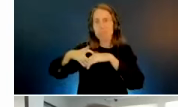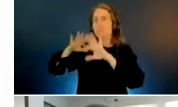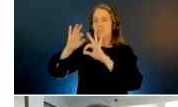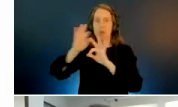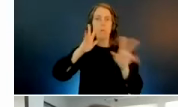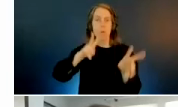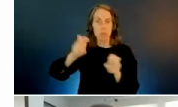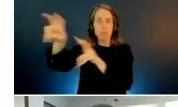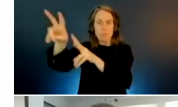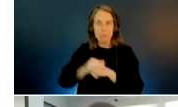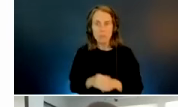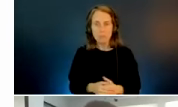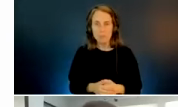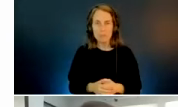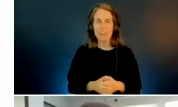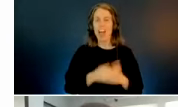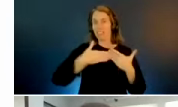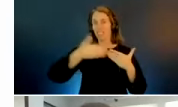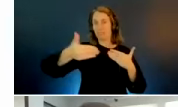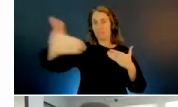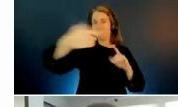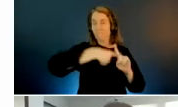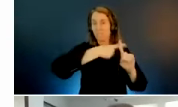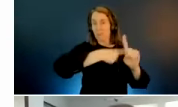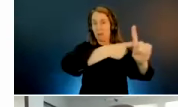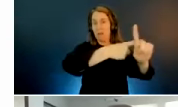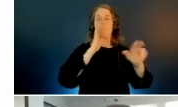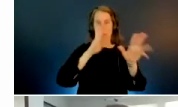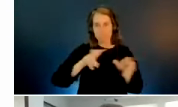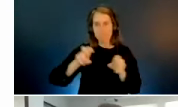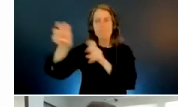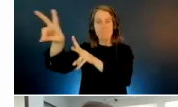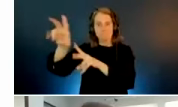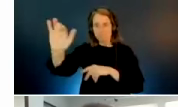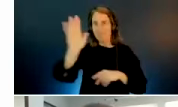and that goes for all the sessions as well um so the last month's session on guardianship next